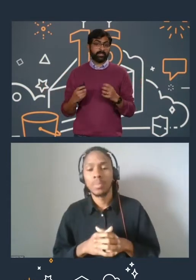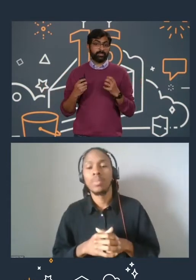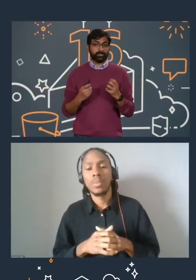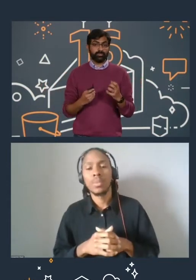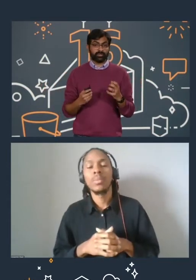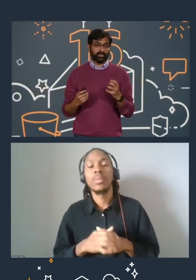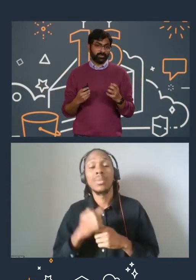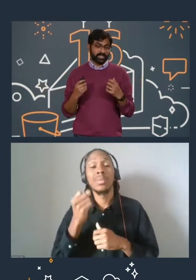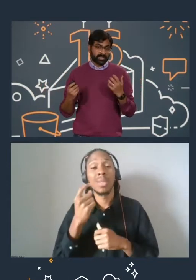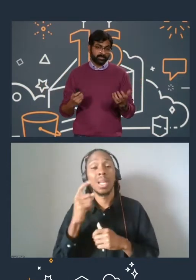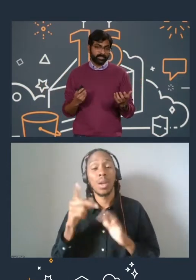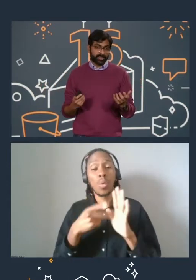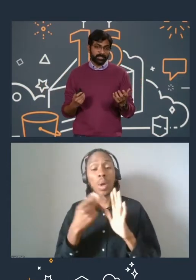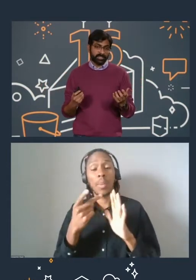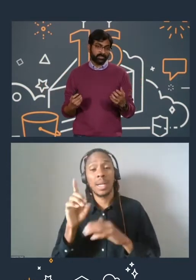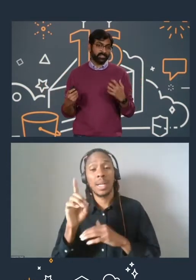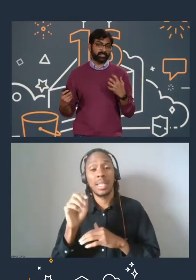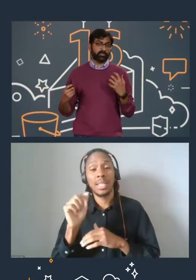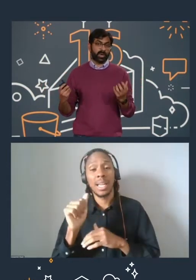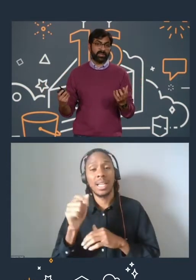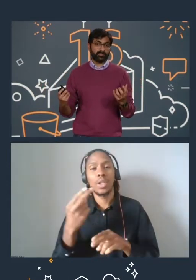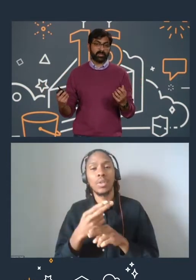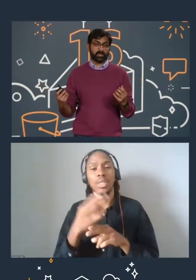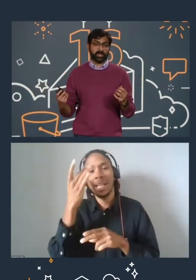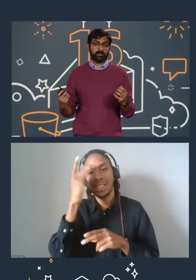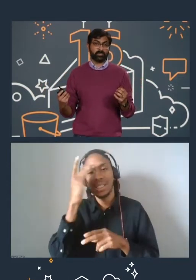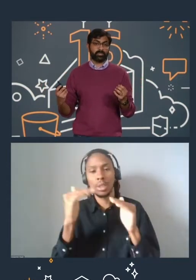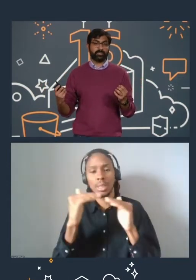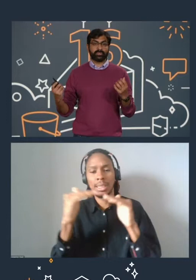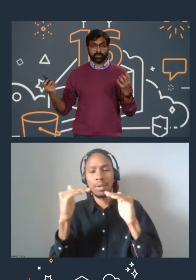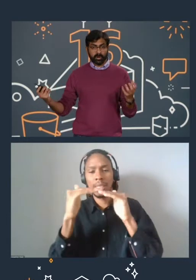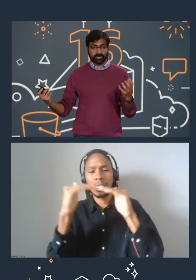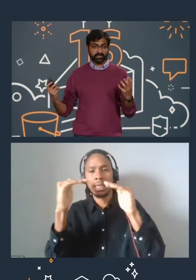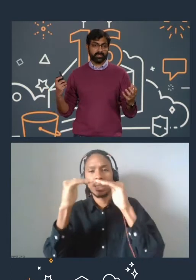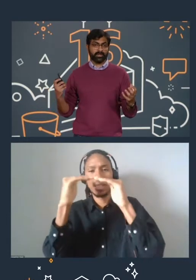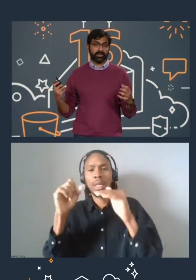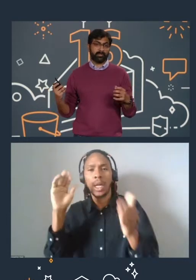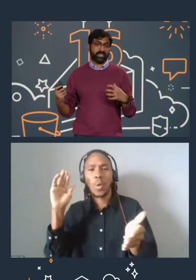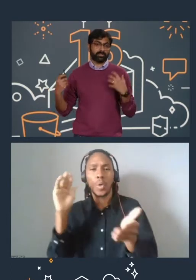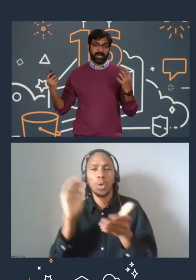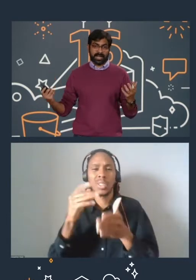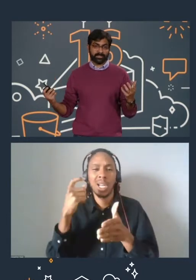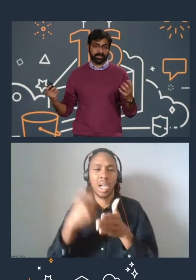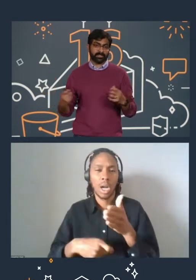they choose to use intelligent tiering. So this is a way for them to be able to reduce the cost based on access.